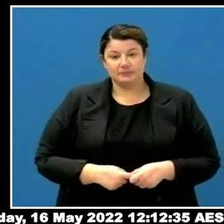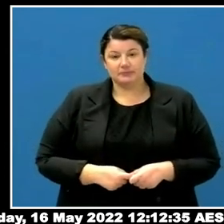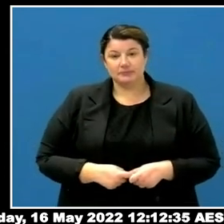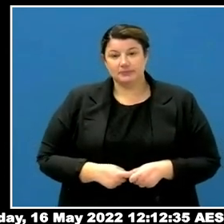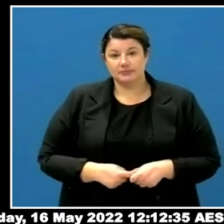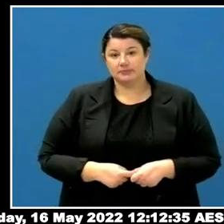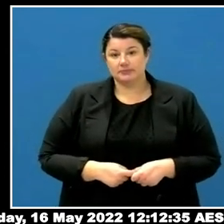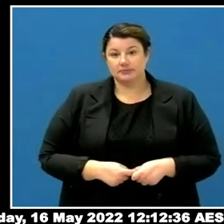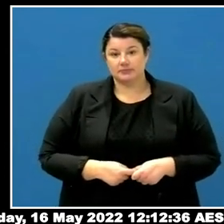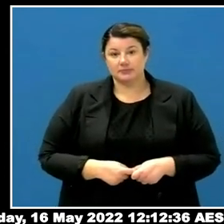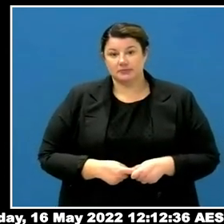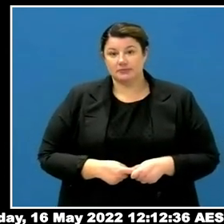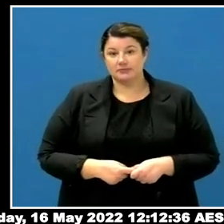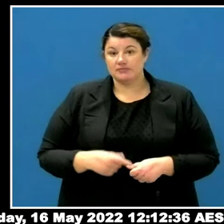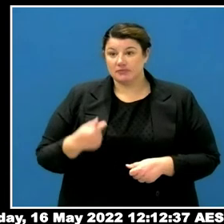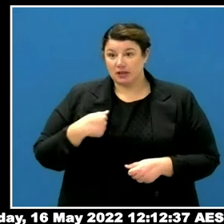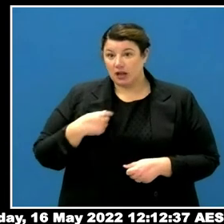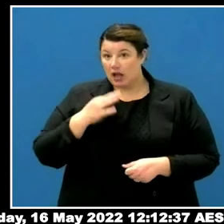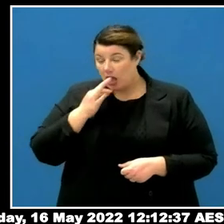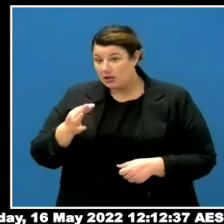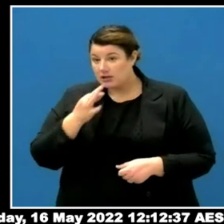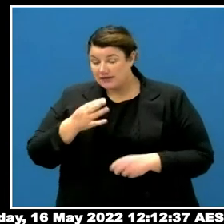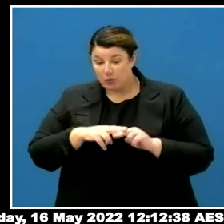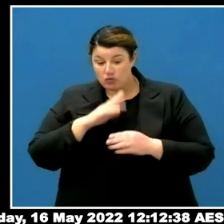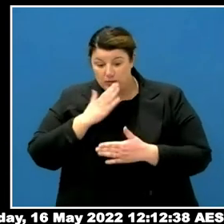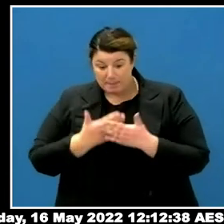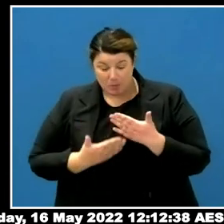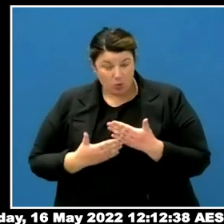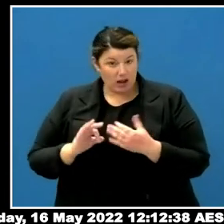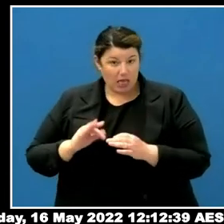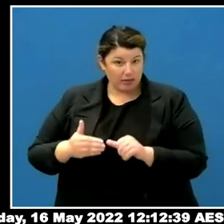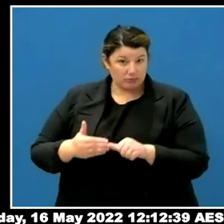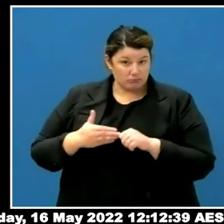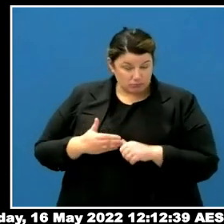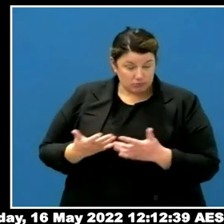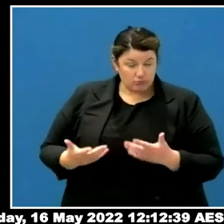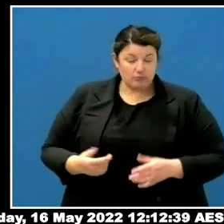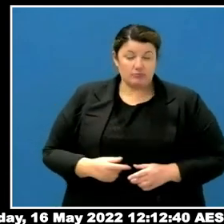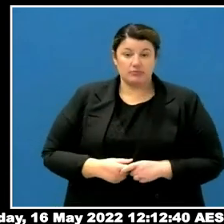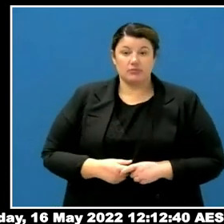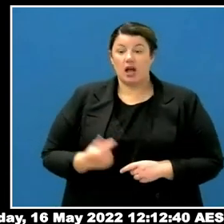Yes. MR FOGARTY: "The last time I requested an incident report was when he had